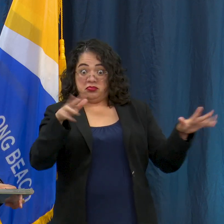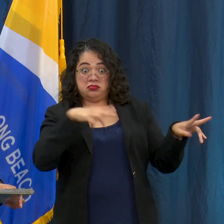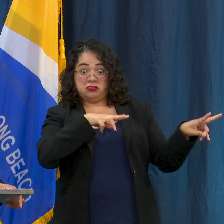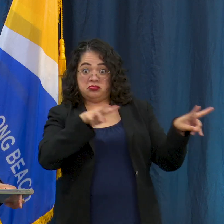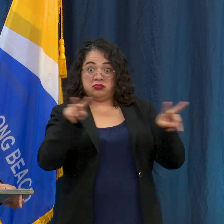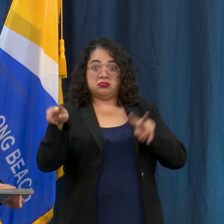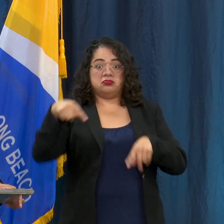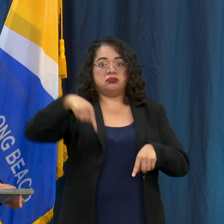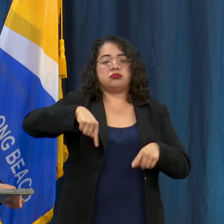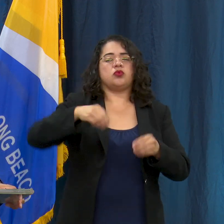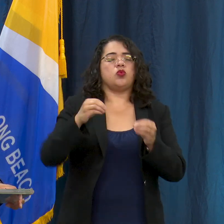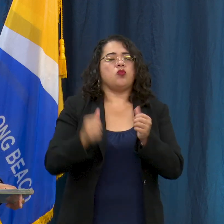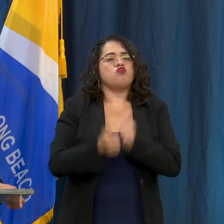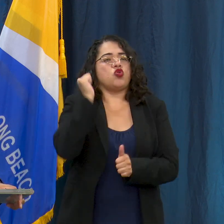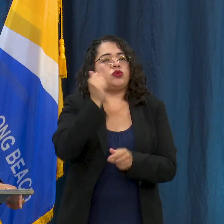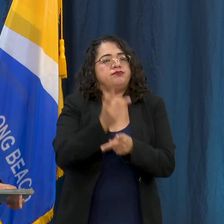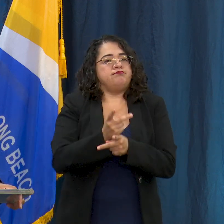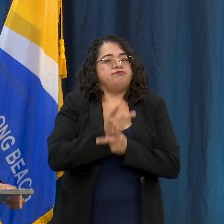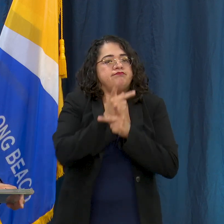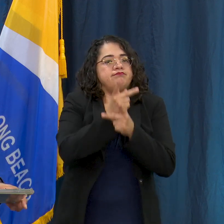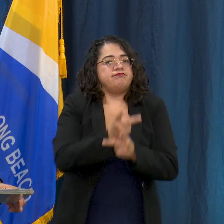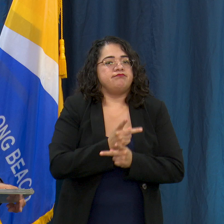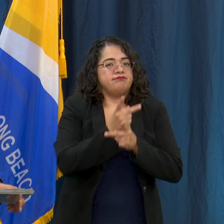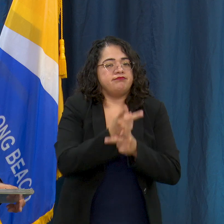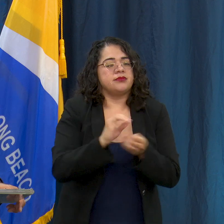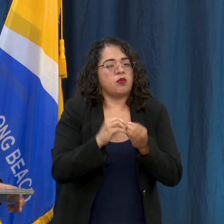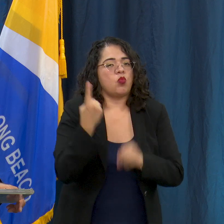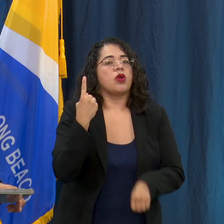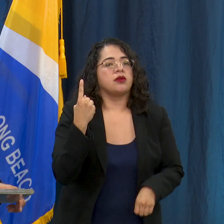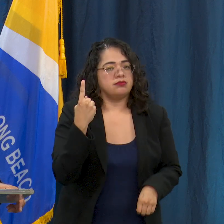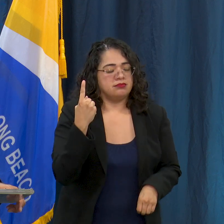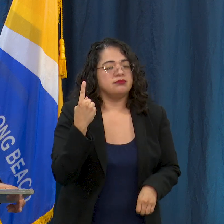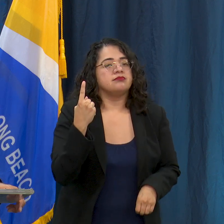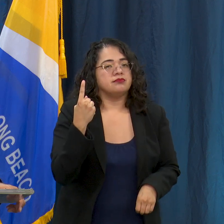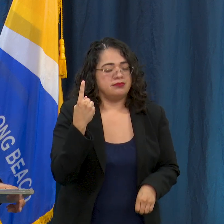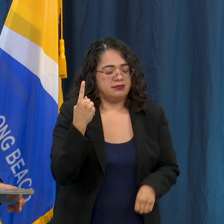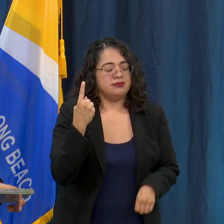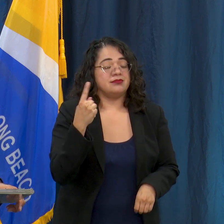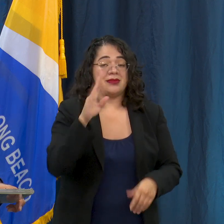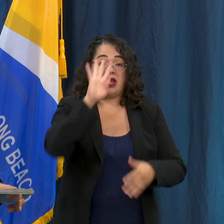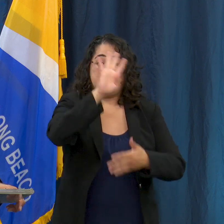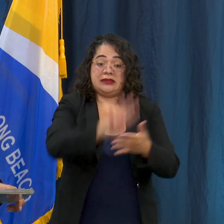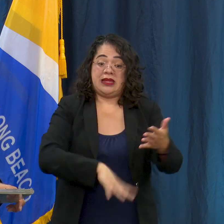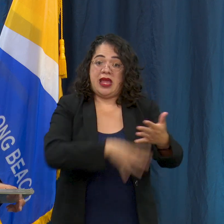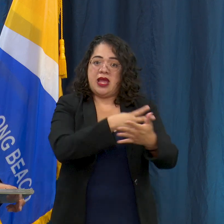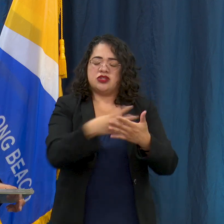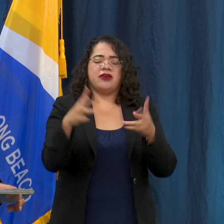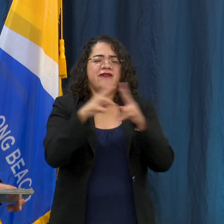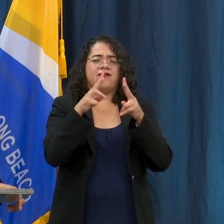we have implemented the most cautious schedule. Many of the